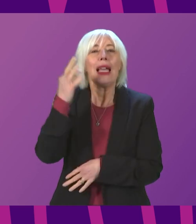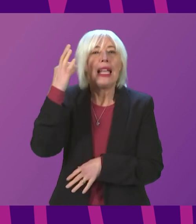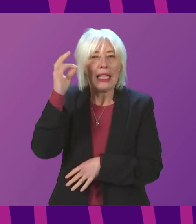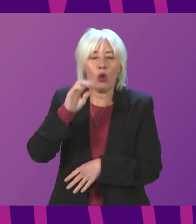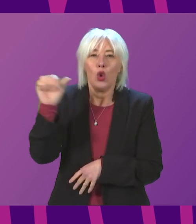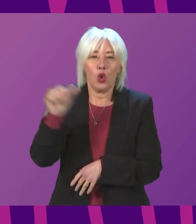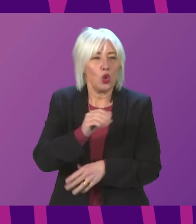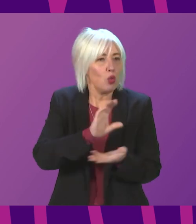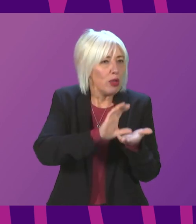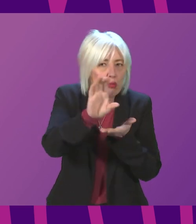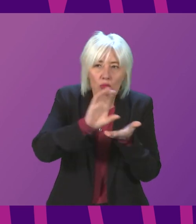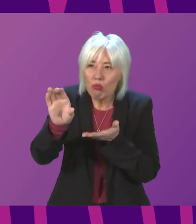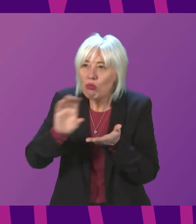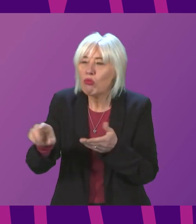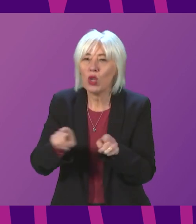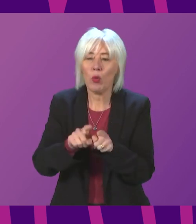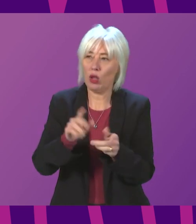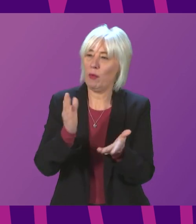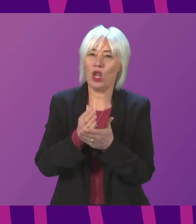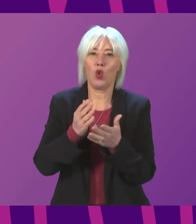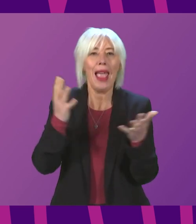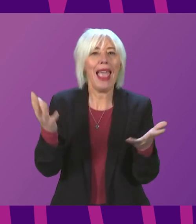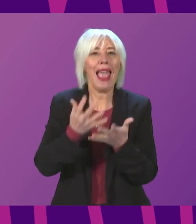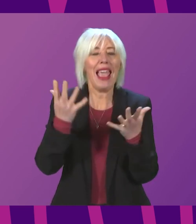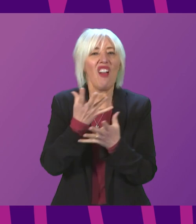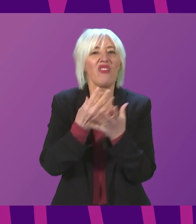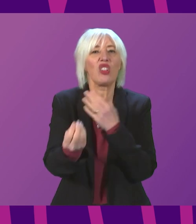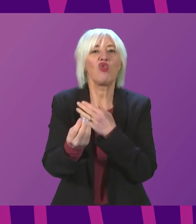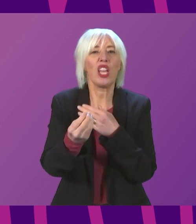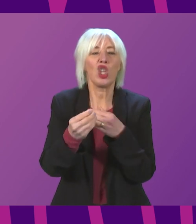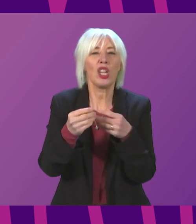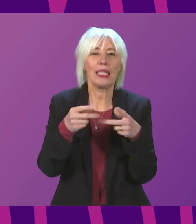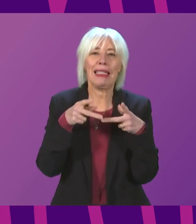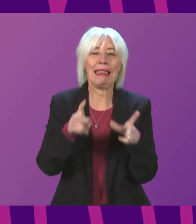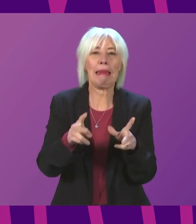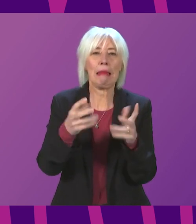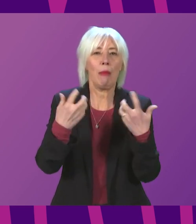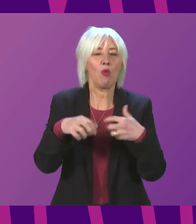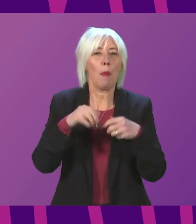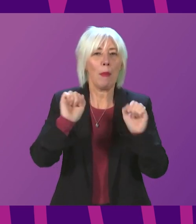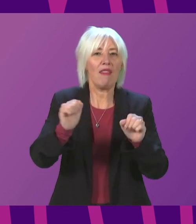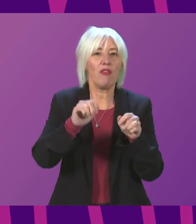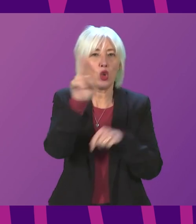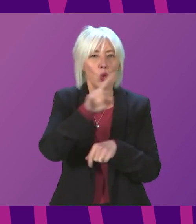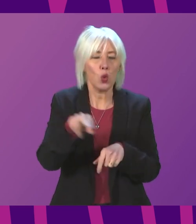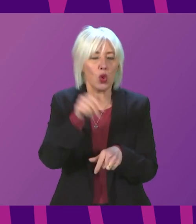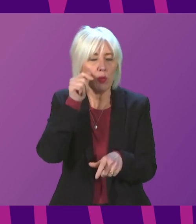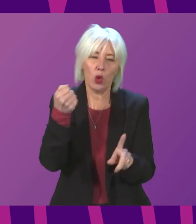to make improvements to ventilation, including through the use of air filtration systems, where that is necessary. We understand the impacts on councils, so we will continue to